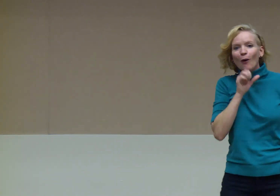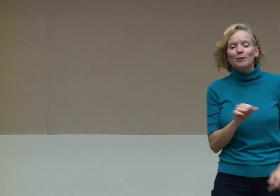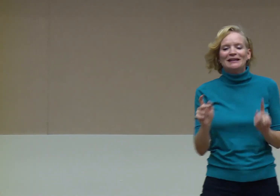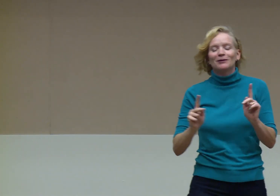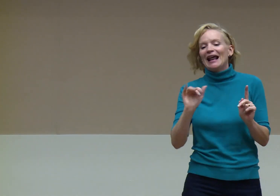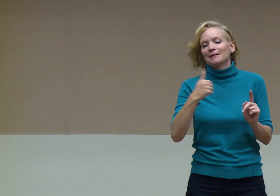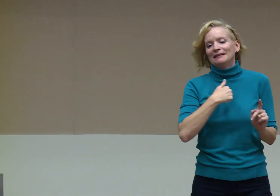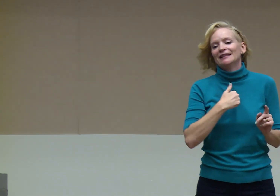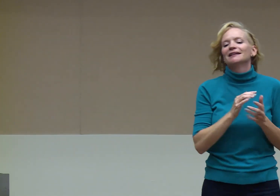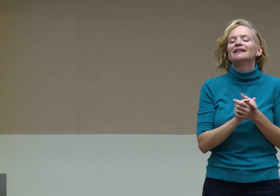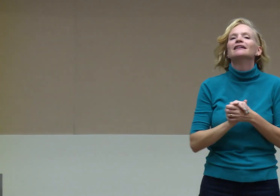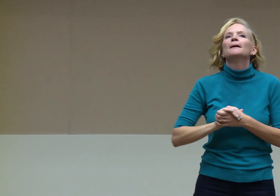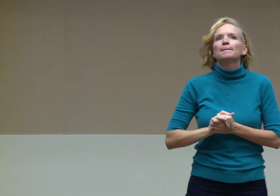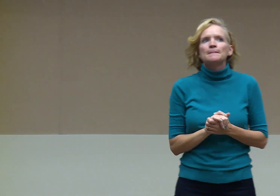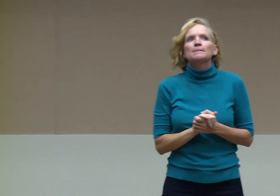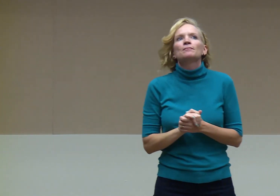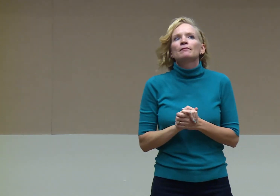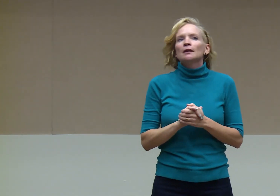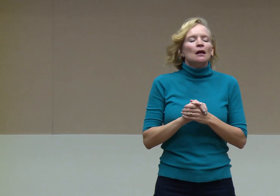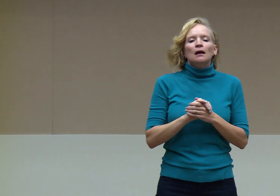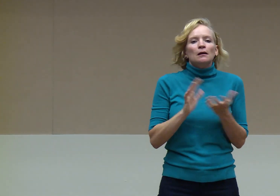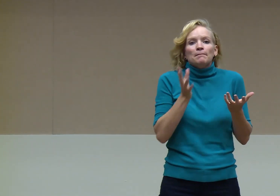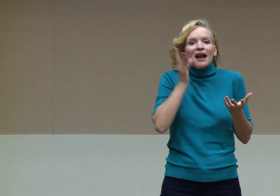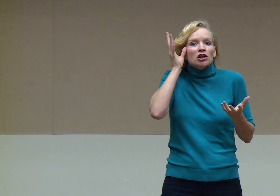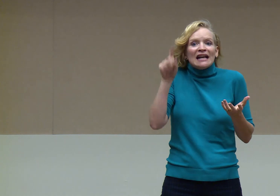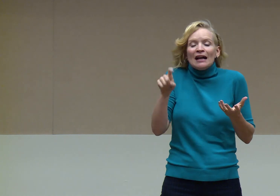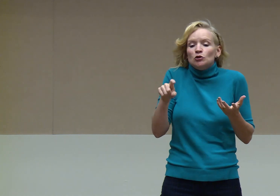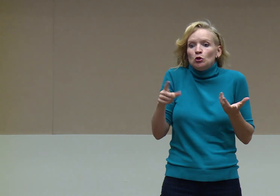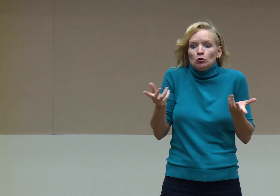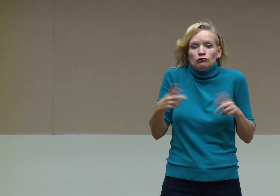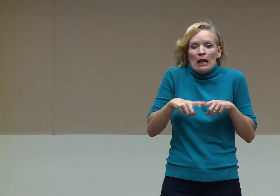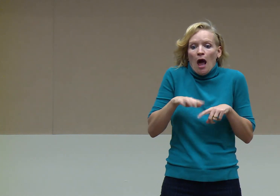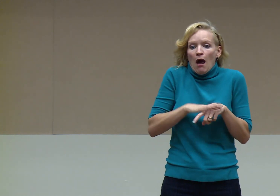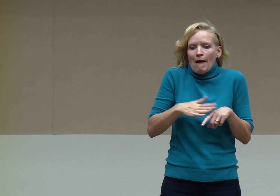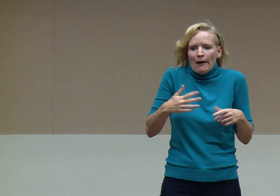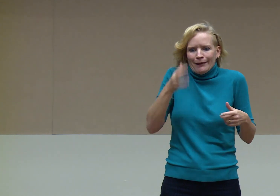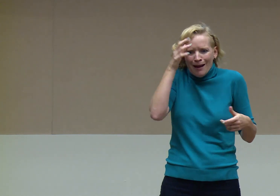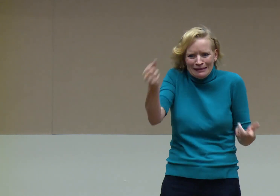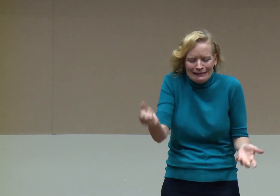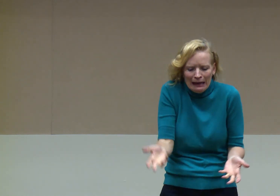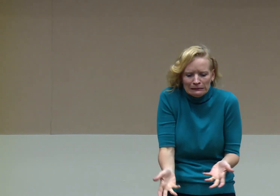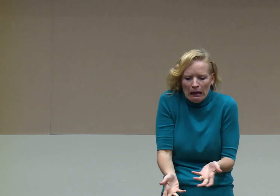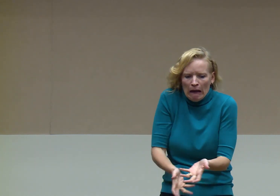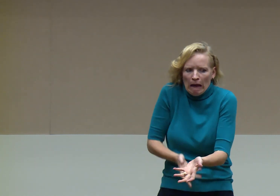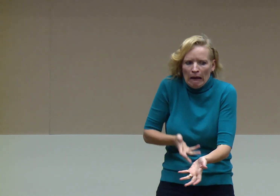Old people like me fall in that area. Our parents had to rely on common sense